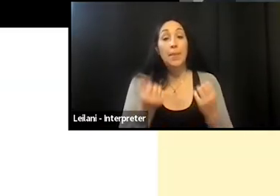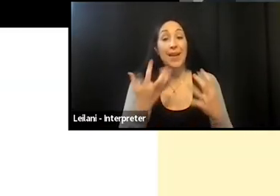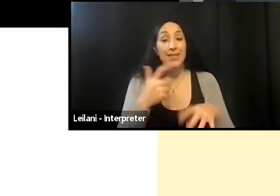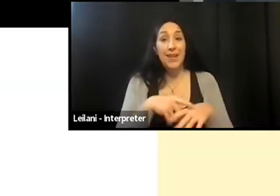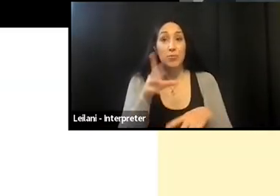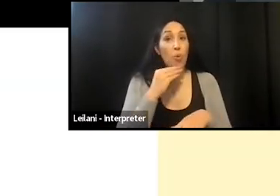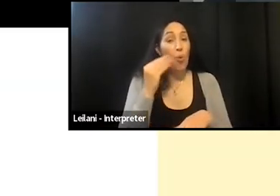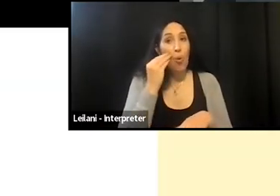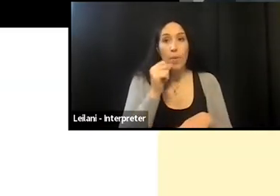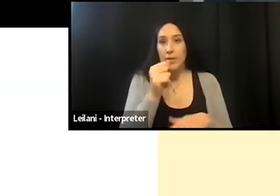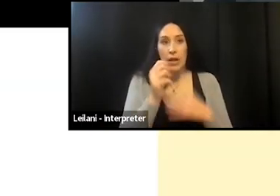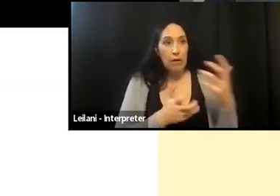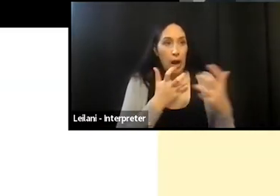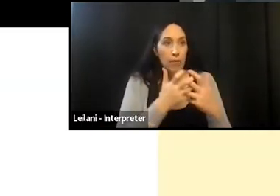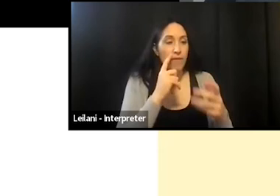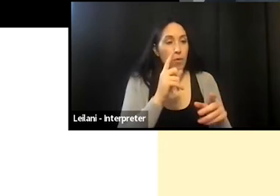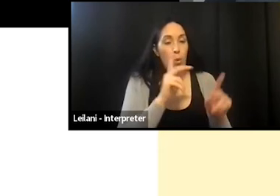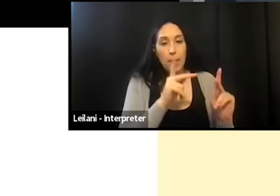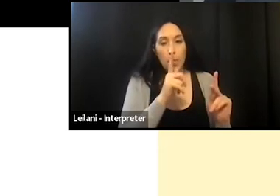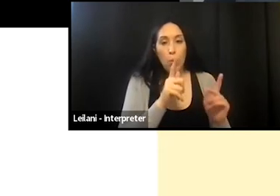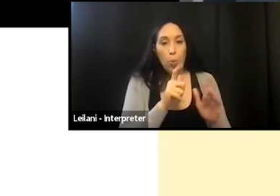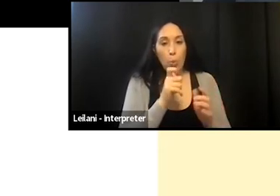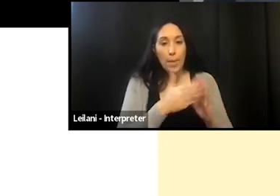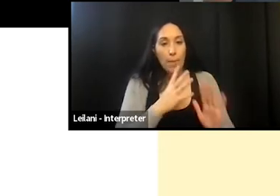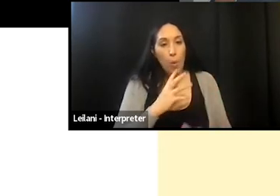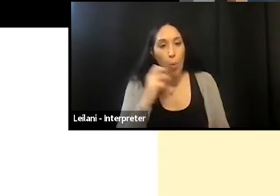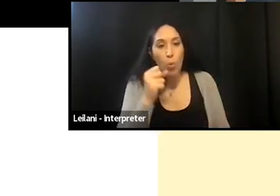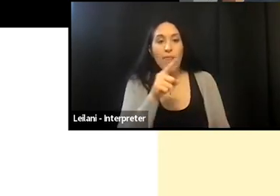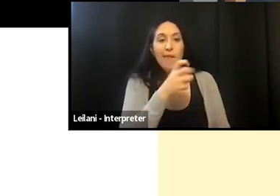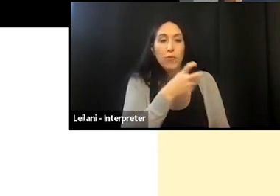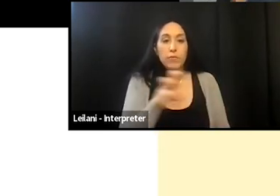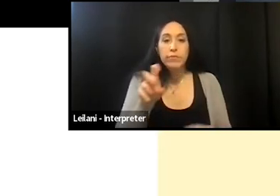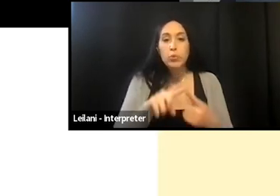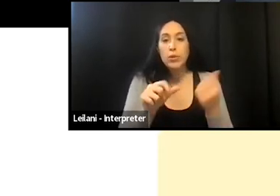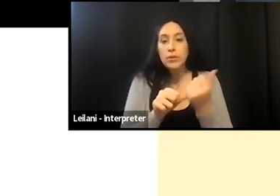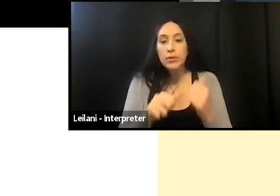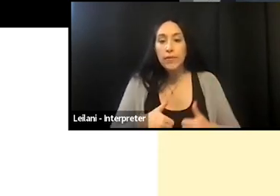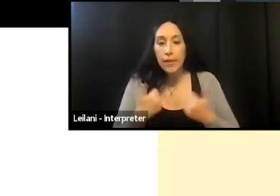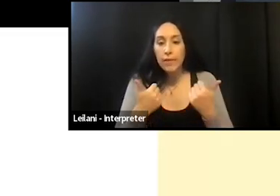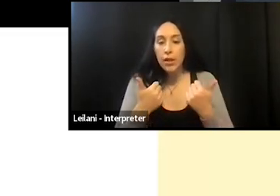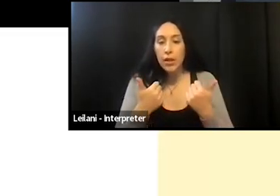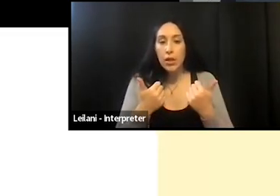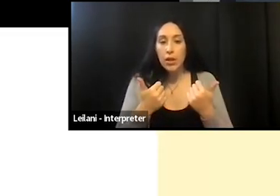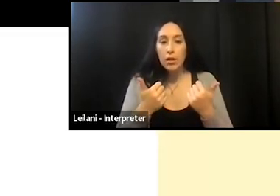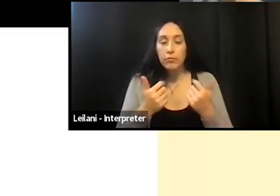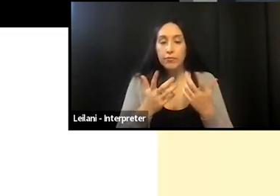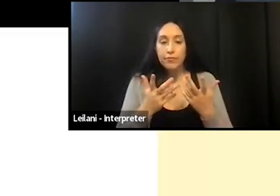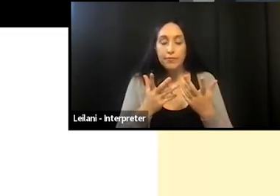and they have to move to an assisted living facility to accommodate their needs. And we are working here in Miami-Dade